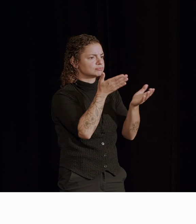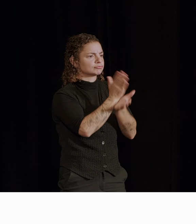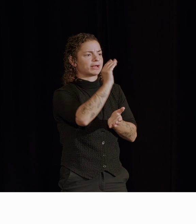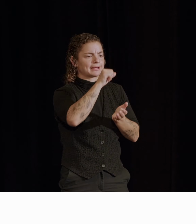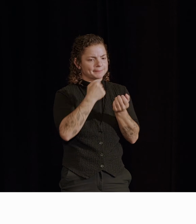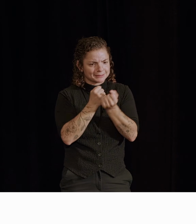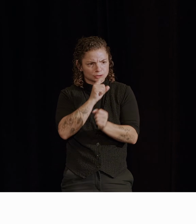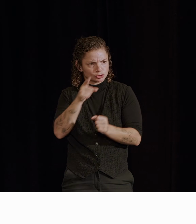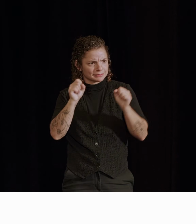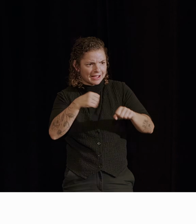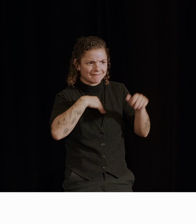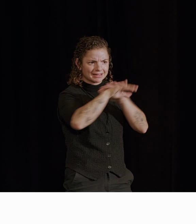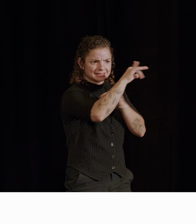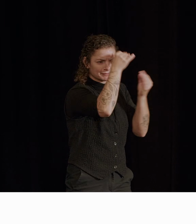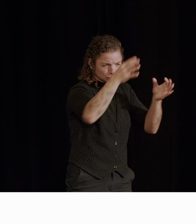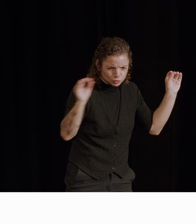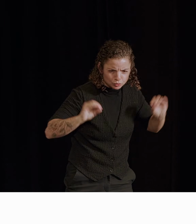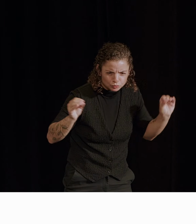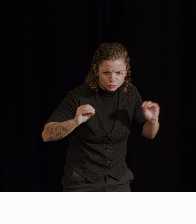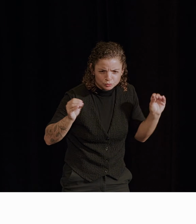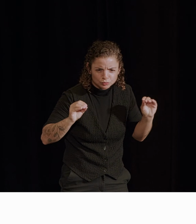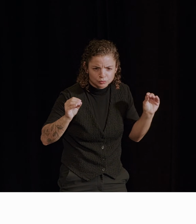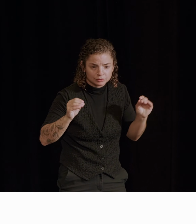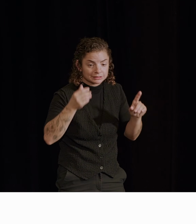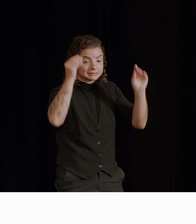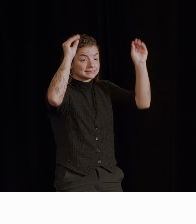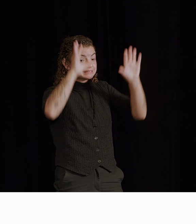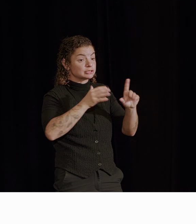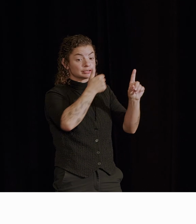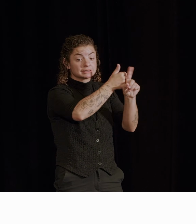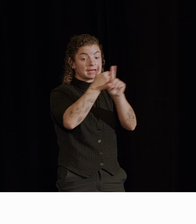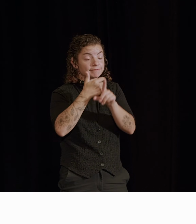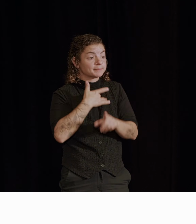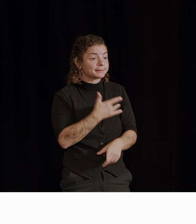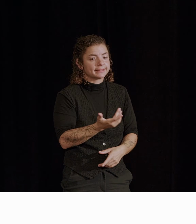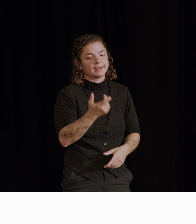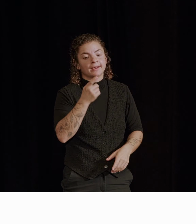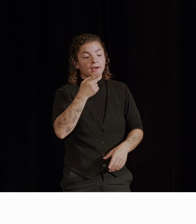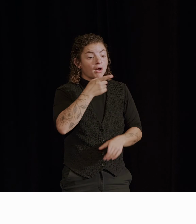As a result, my mom, one of the smartest people I know, and someone I credit very heavily for